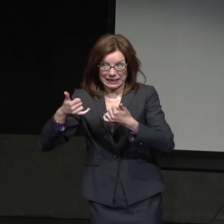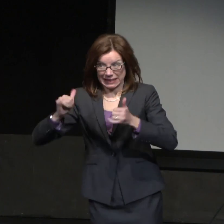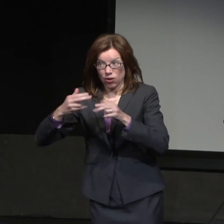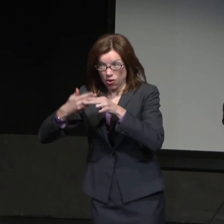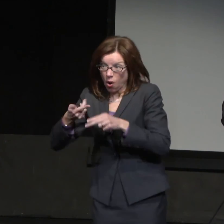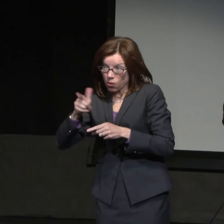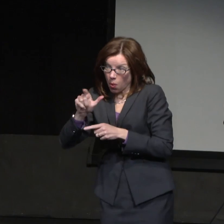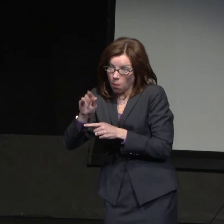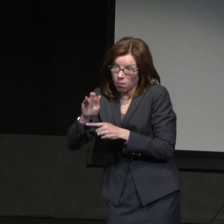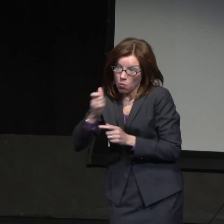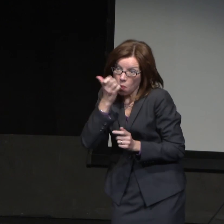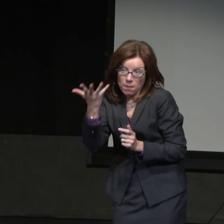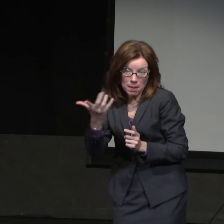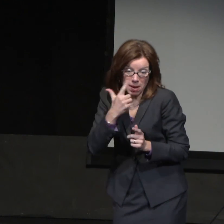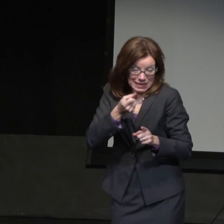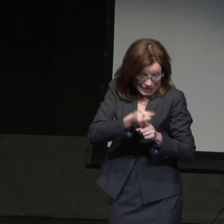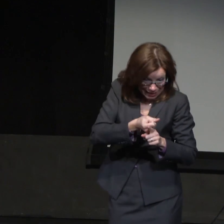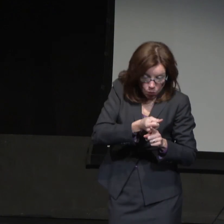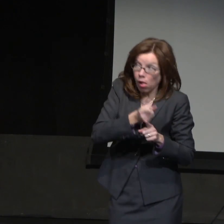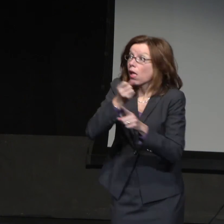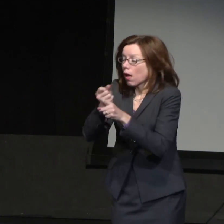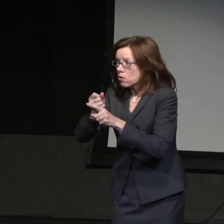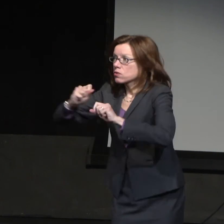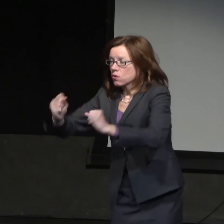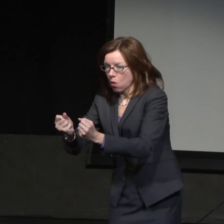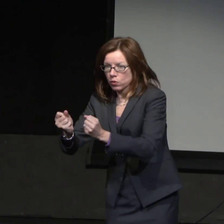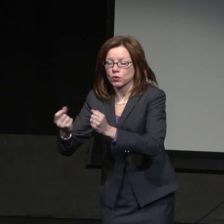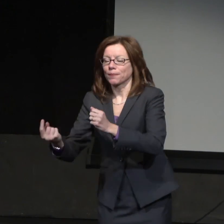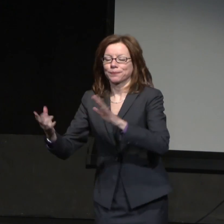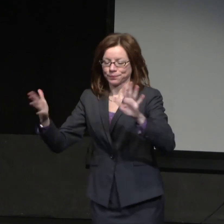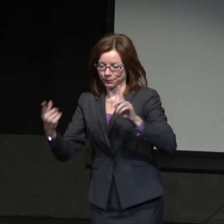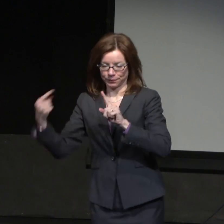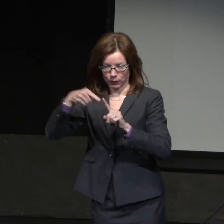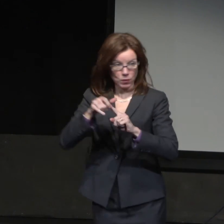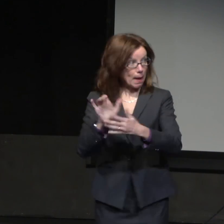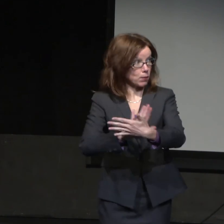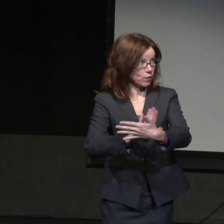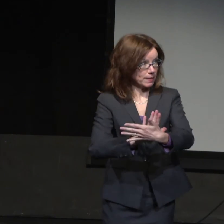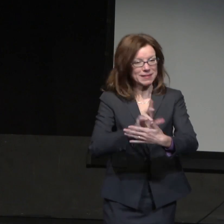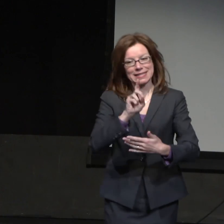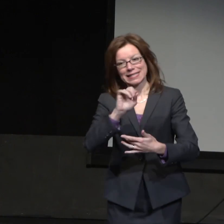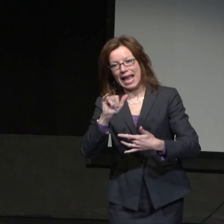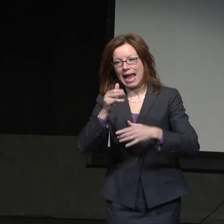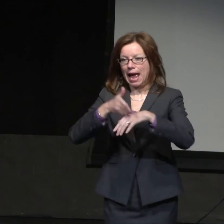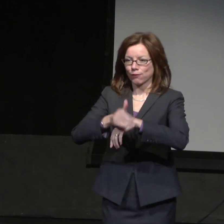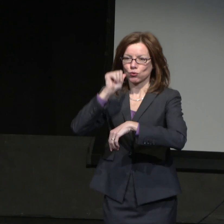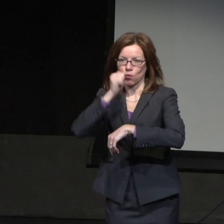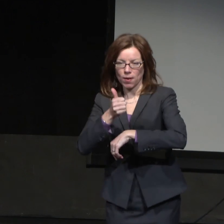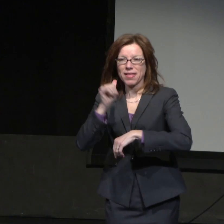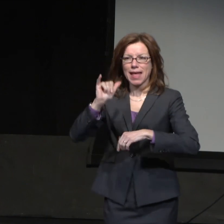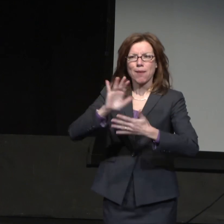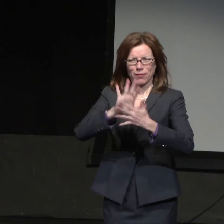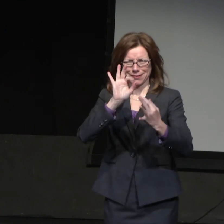because of those ocean currents. So going back to the movie, The Day after Tomorrow, there's only one thing wrong with that movie, which is how fast it happened.